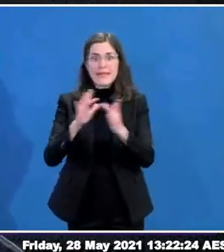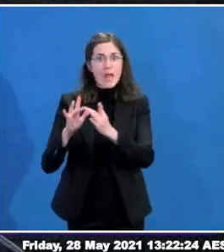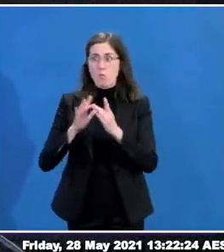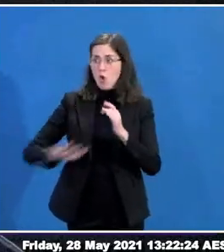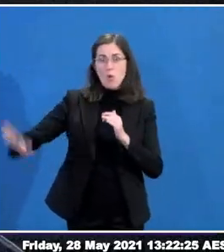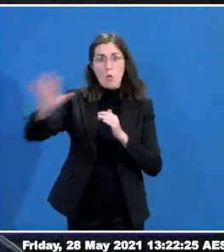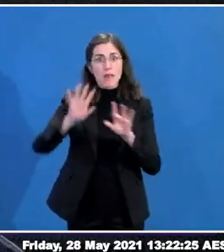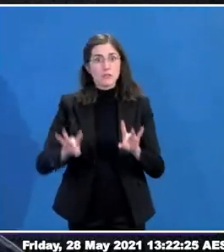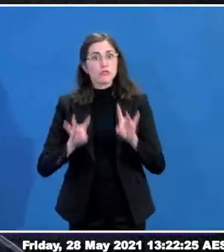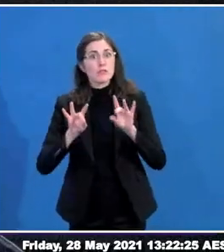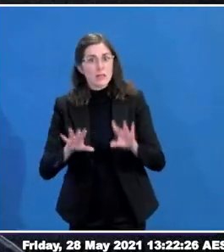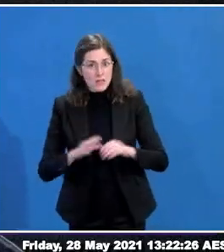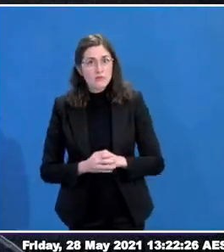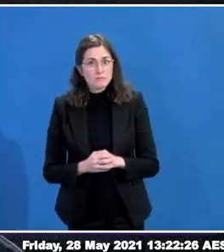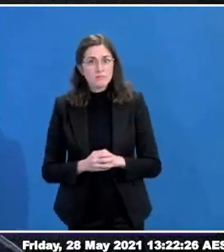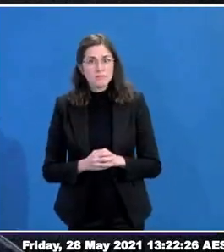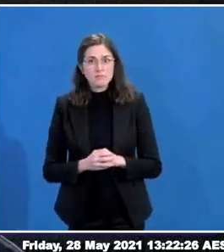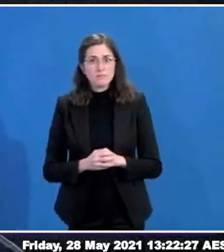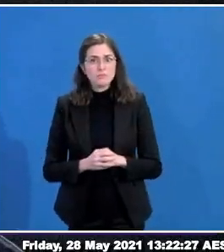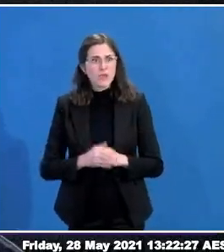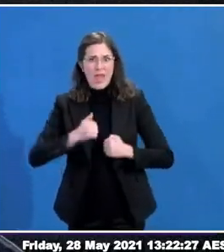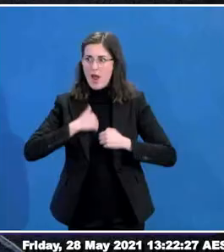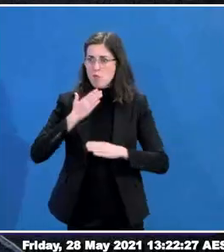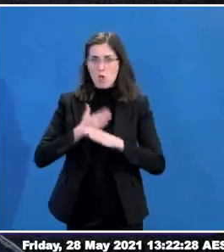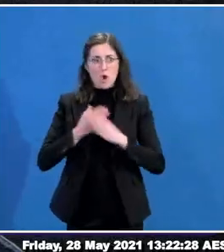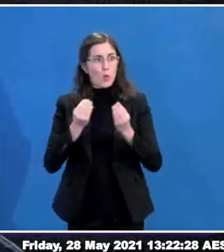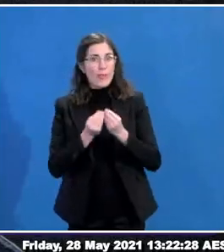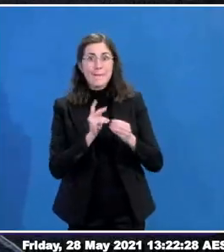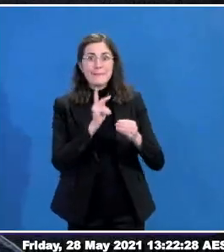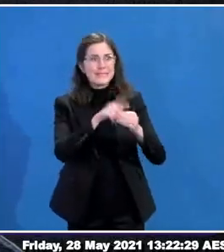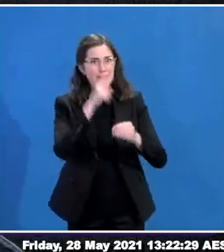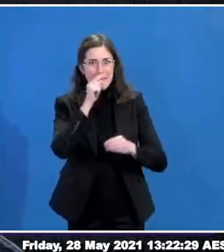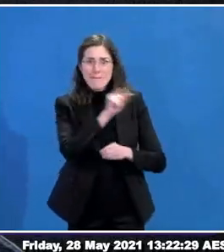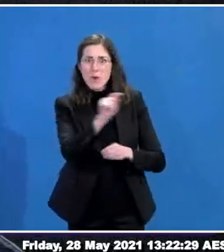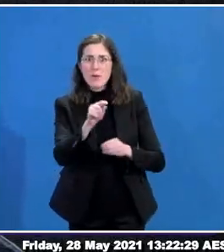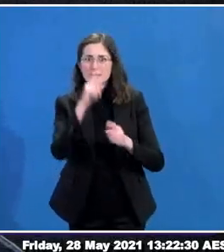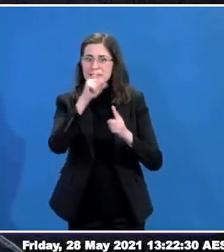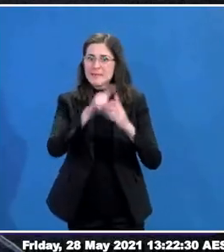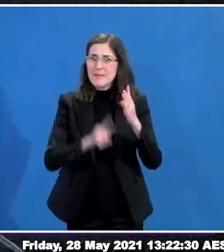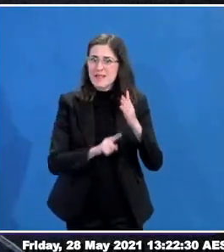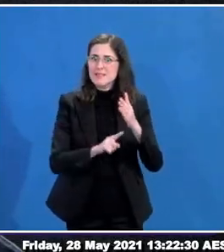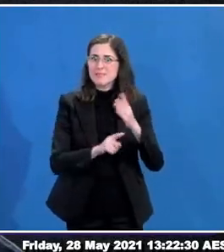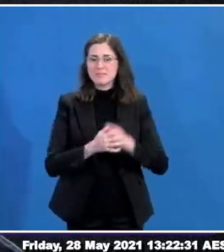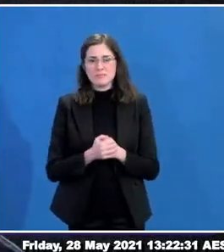participant-facing work of the agency, so all of the State and Territory officers and State and Territory managers report to me.